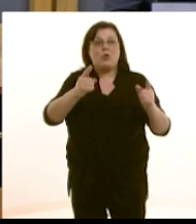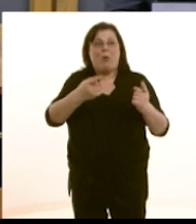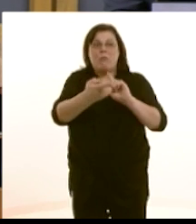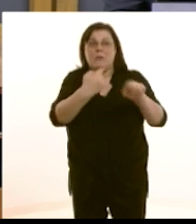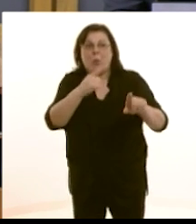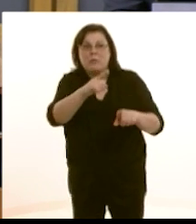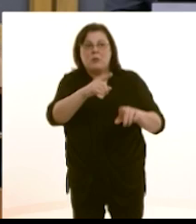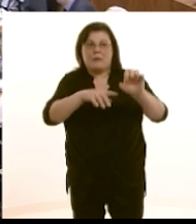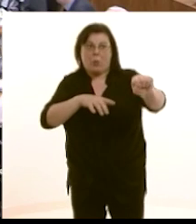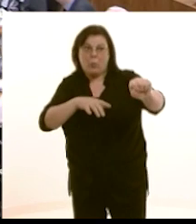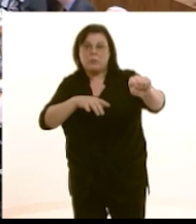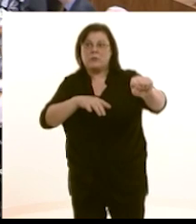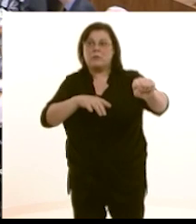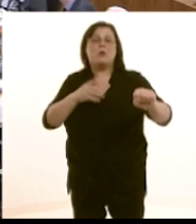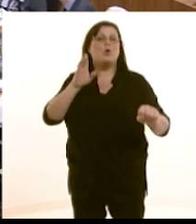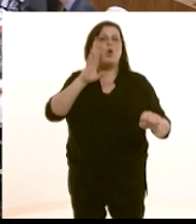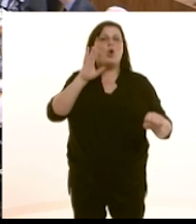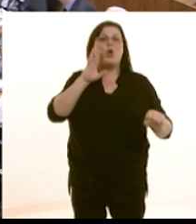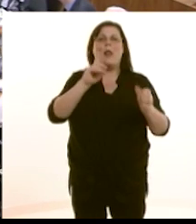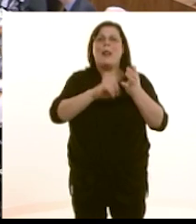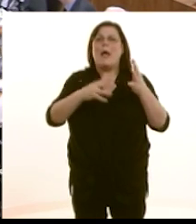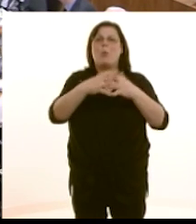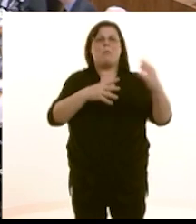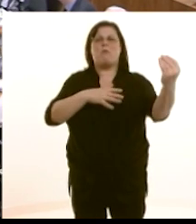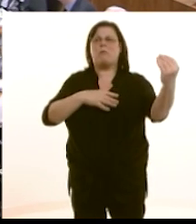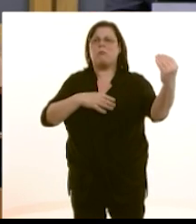that he wasnít asked. Y Llywydd / The Presiding Officer: Well, you